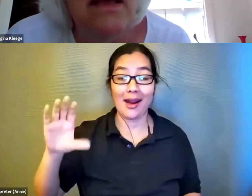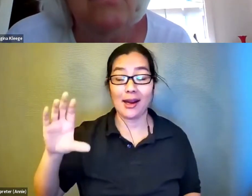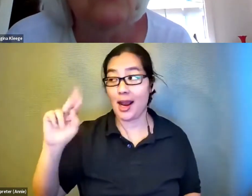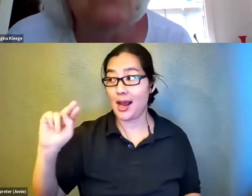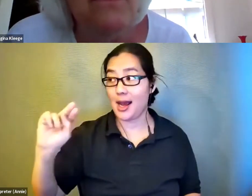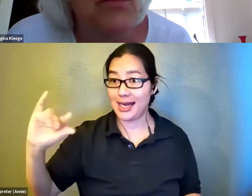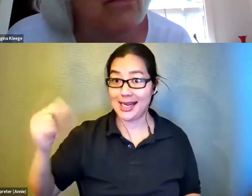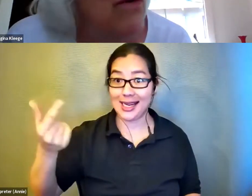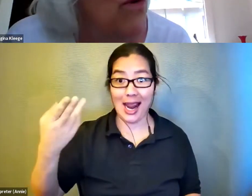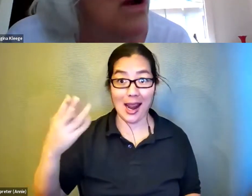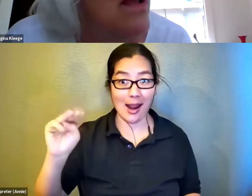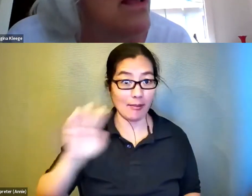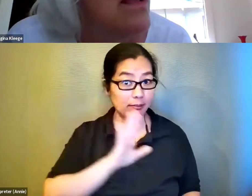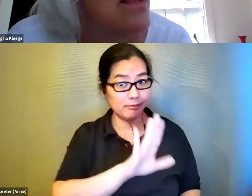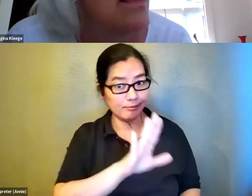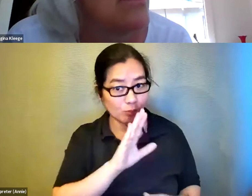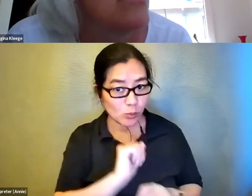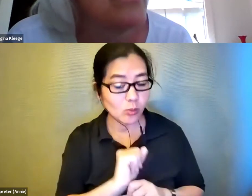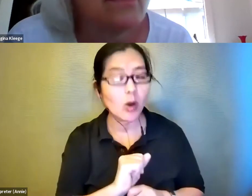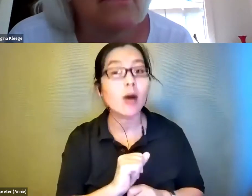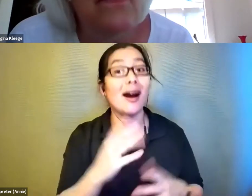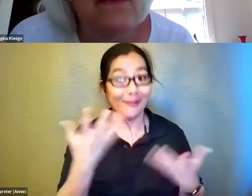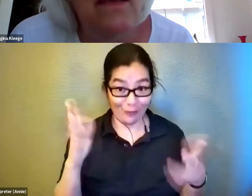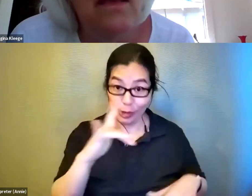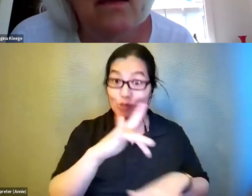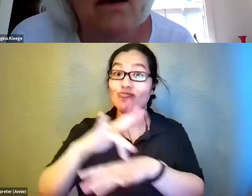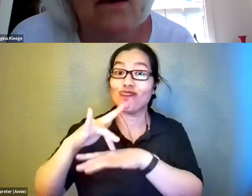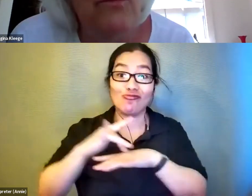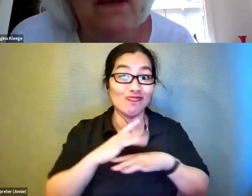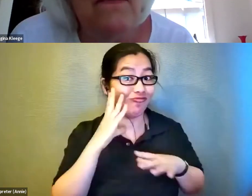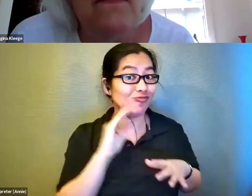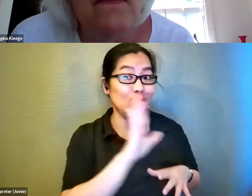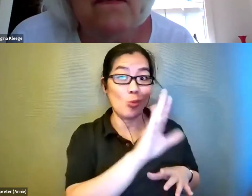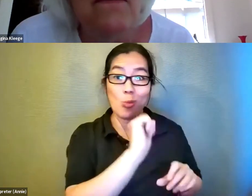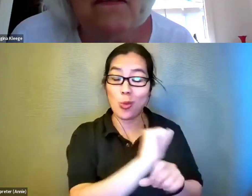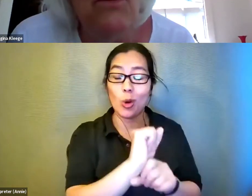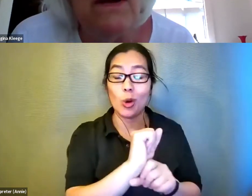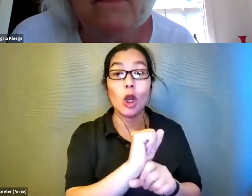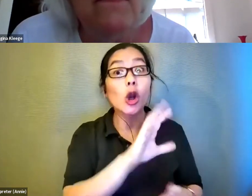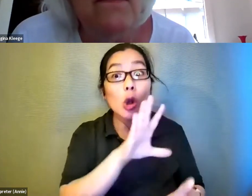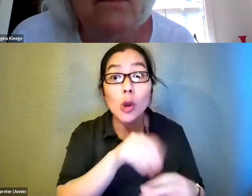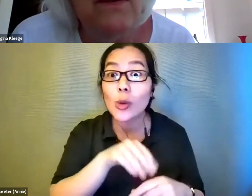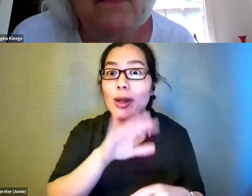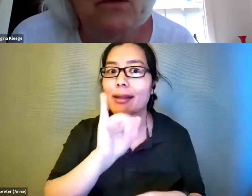handled some of her work, including the piece Sequence, with the